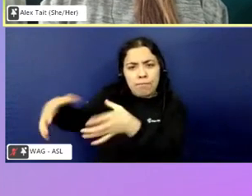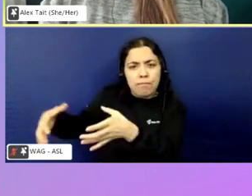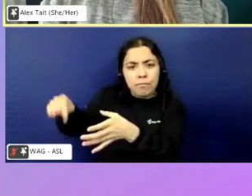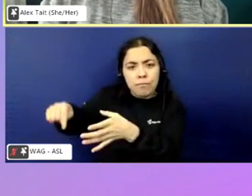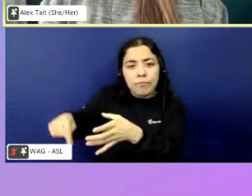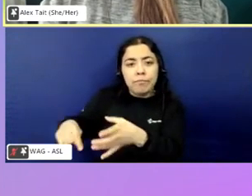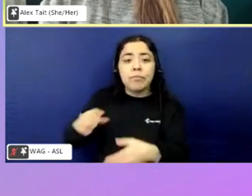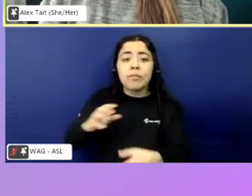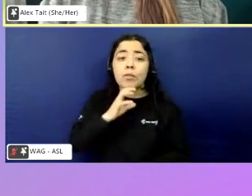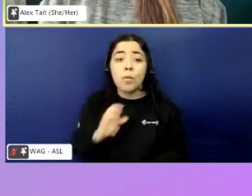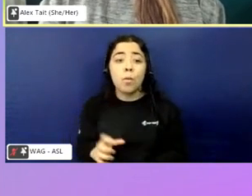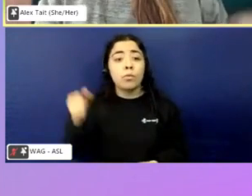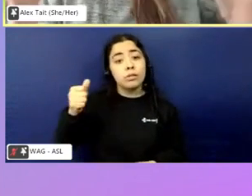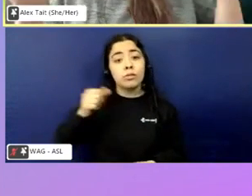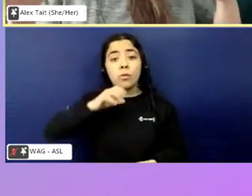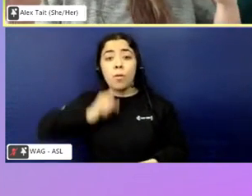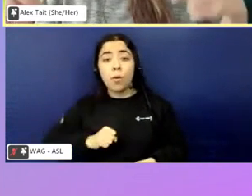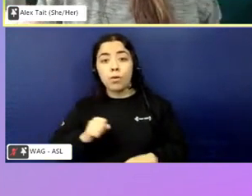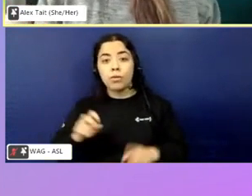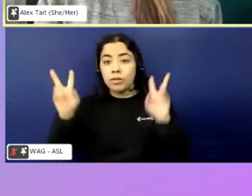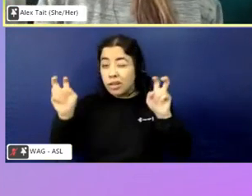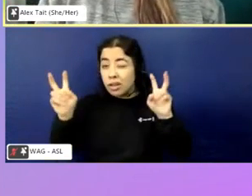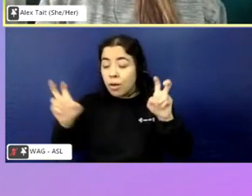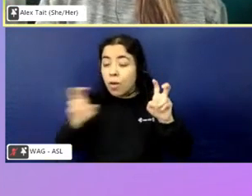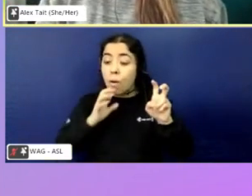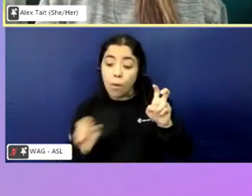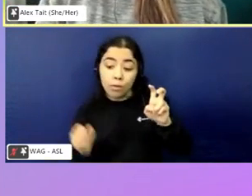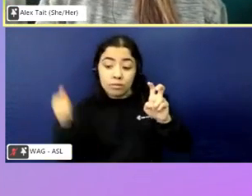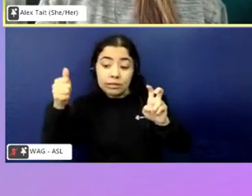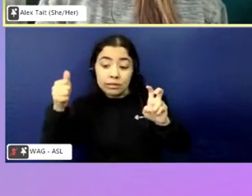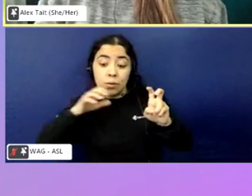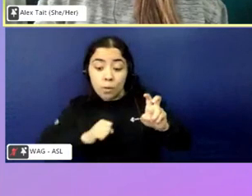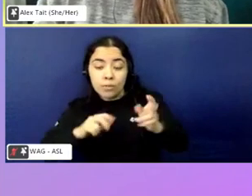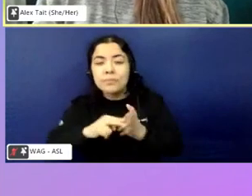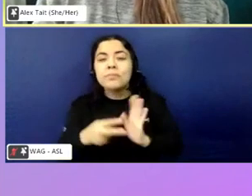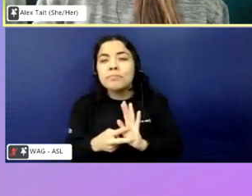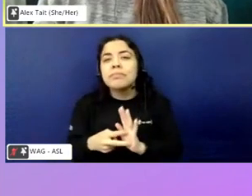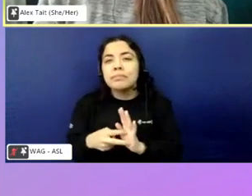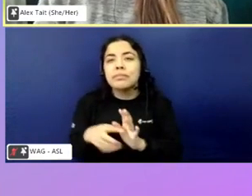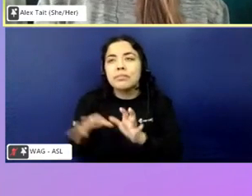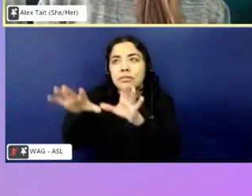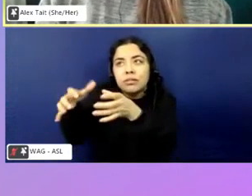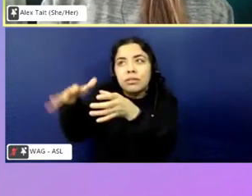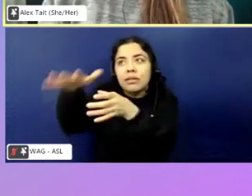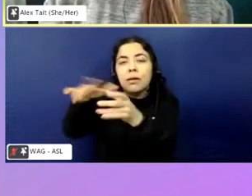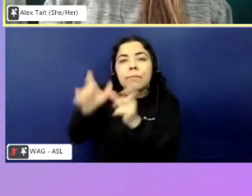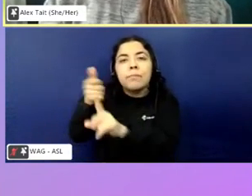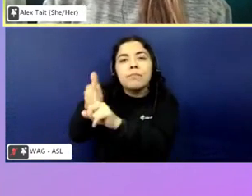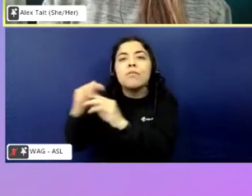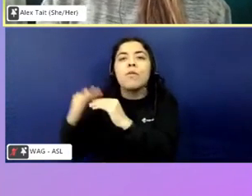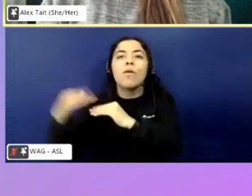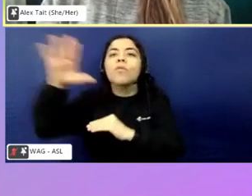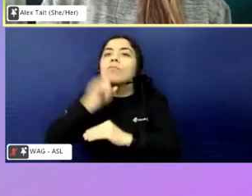become disabled? Social and health essence disability in of perceived a panel study of the oldest old in this case